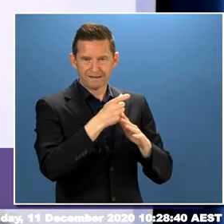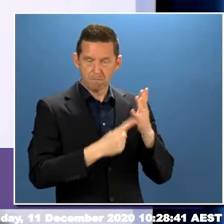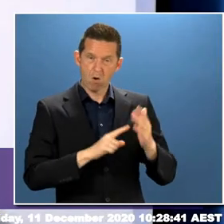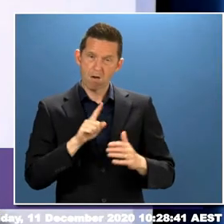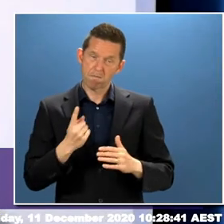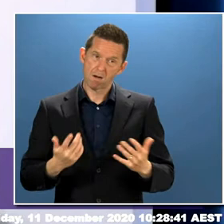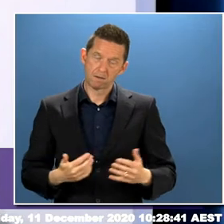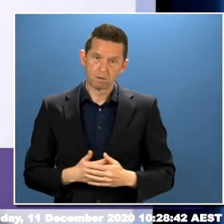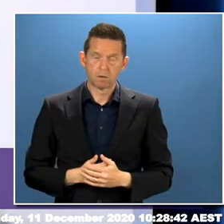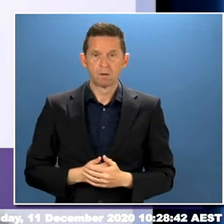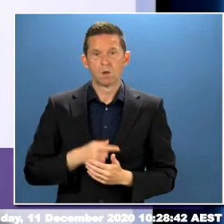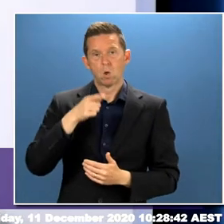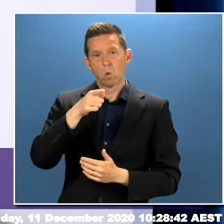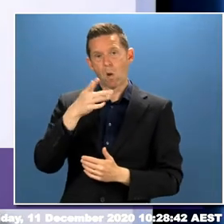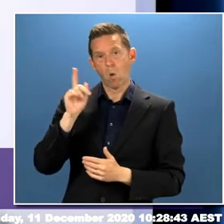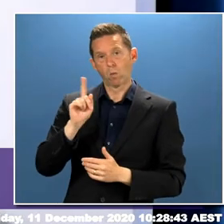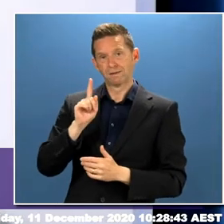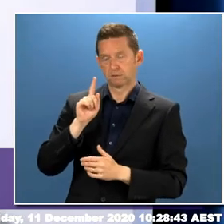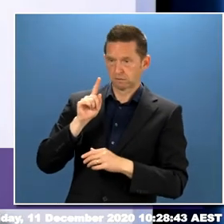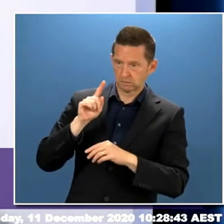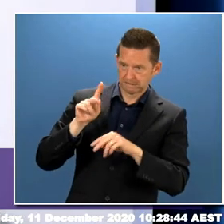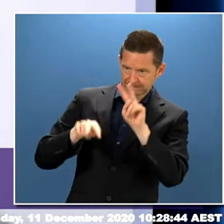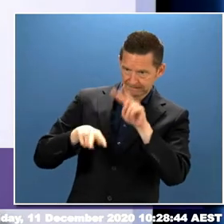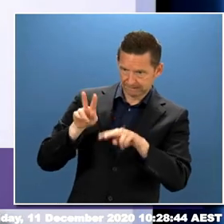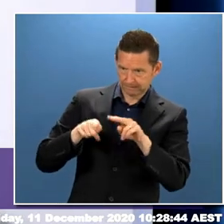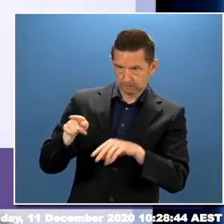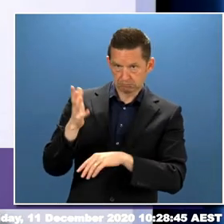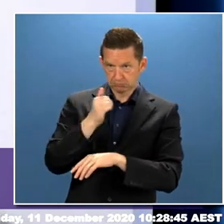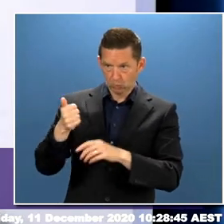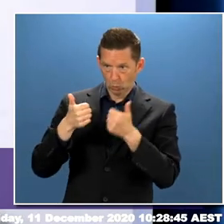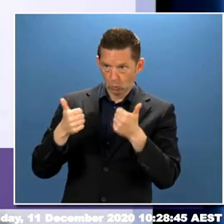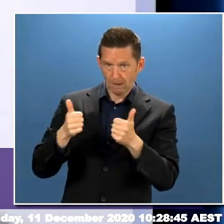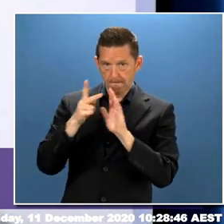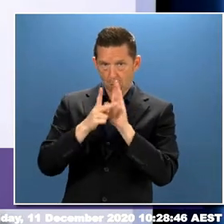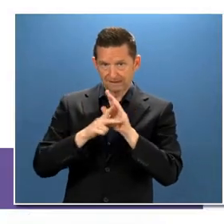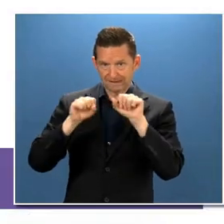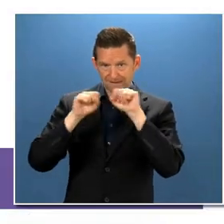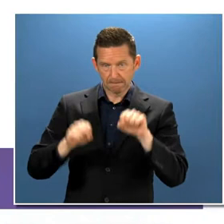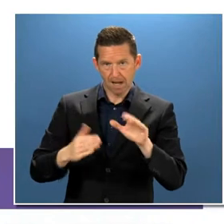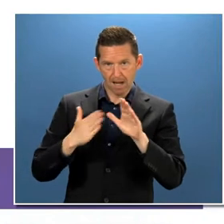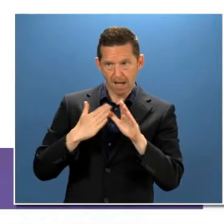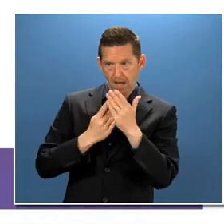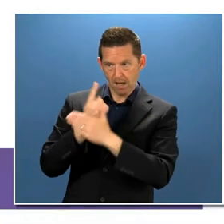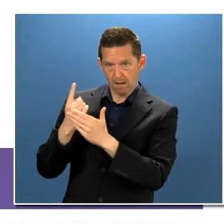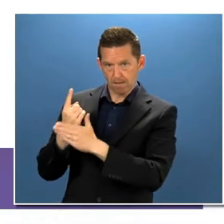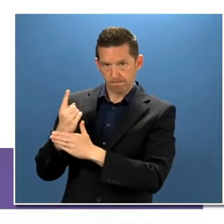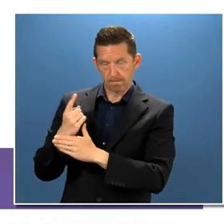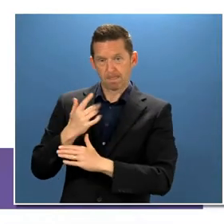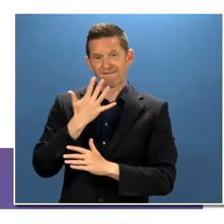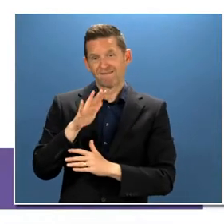of a policy system by outcomes. And when you have a participation rate of 53 per cent in the community for